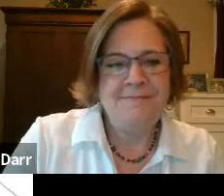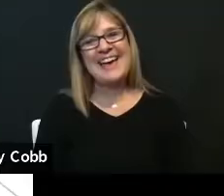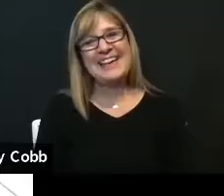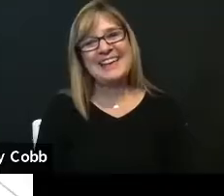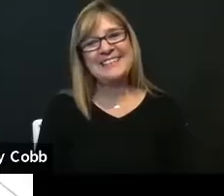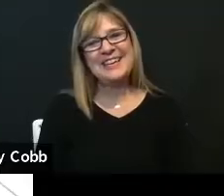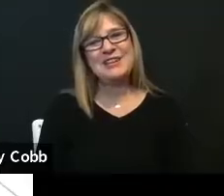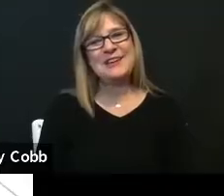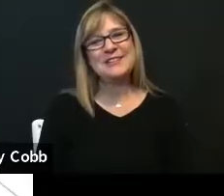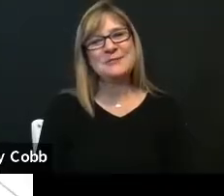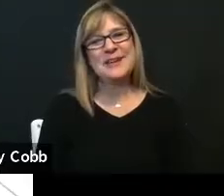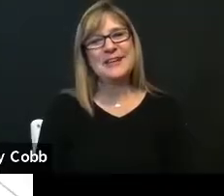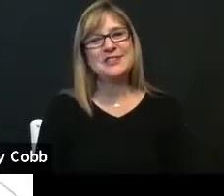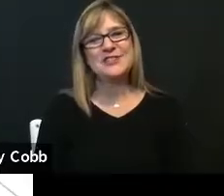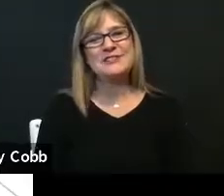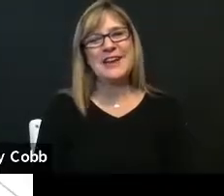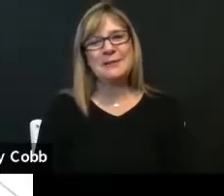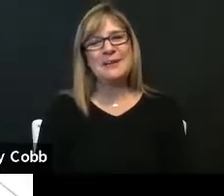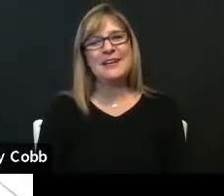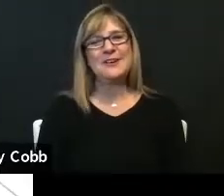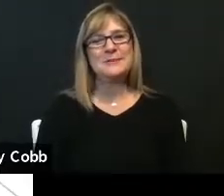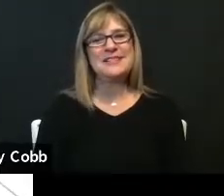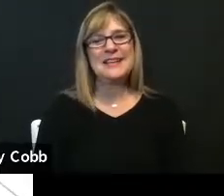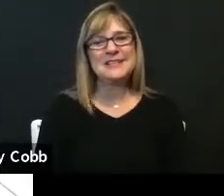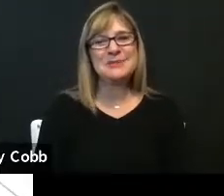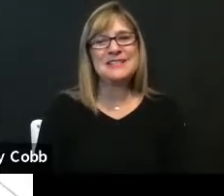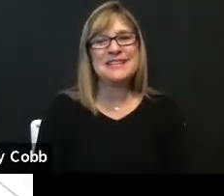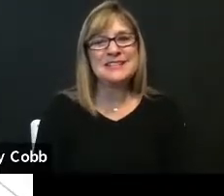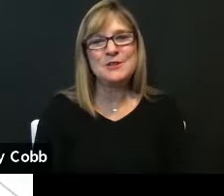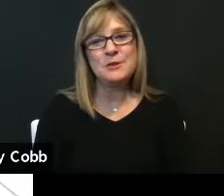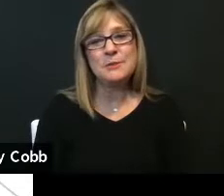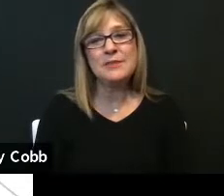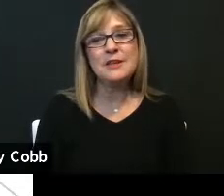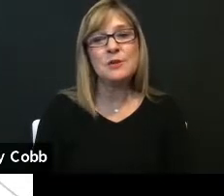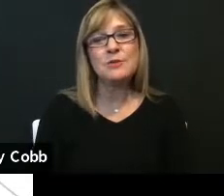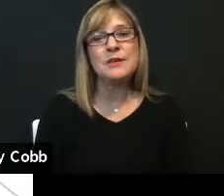Hi and thank you Anne so much for inviting me here. I'm excited to present to you about the youth